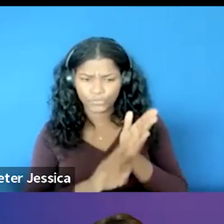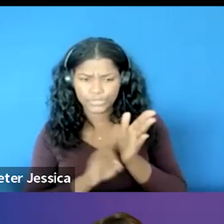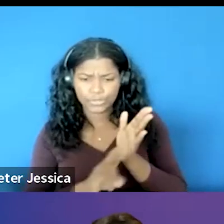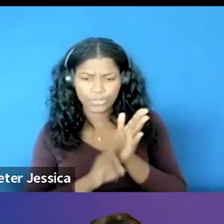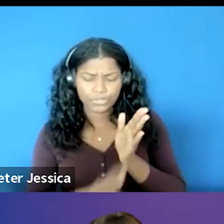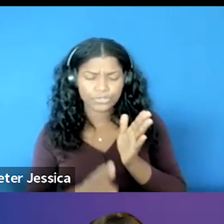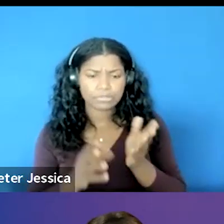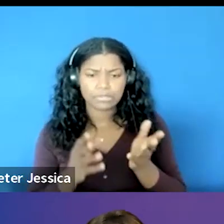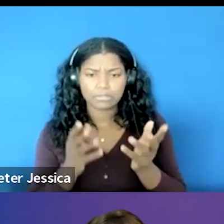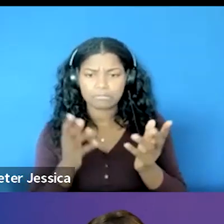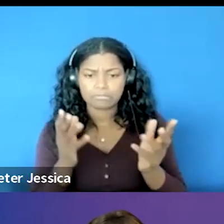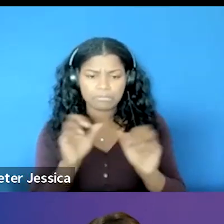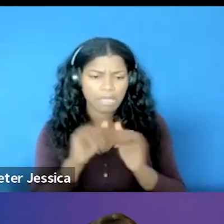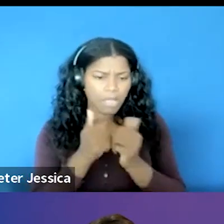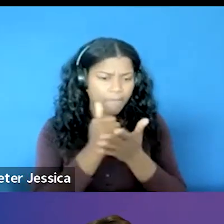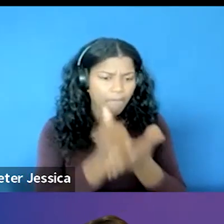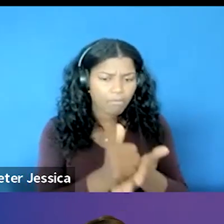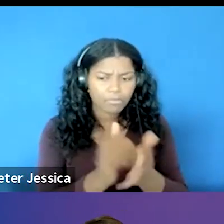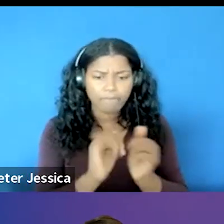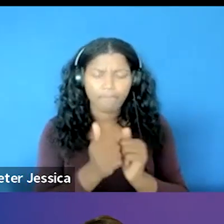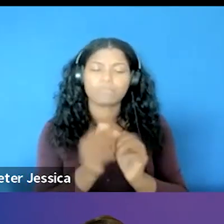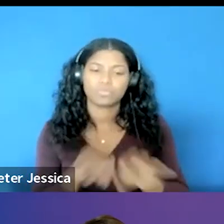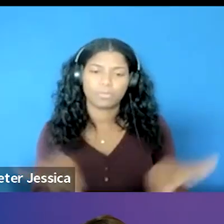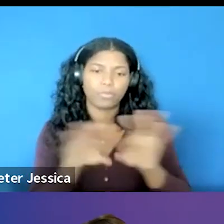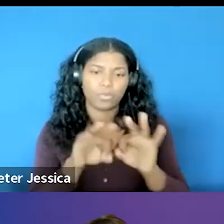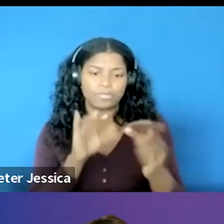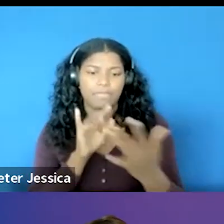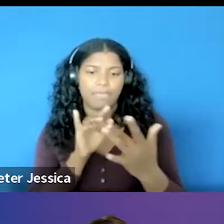to put your research to be reviewed in the best manner.